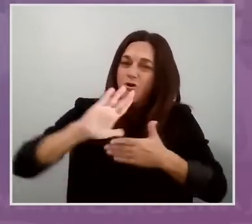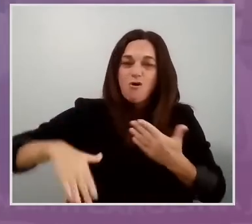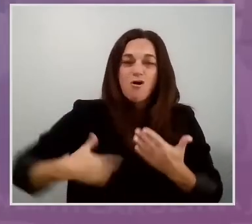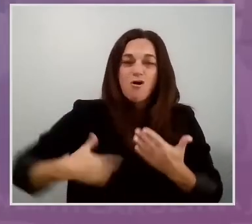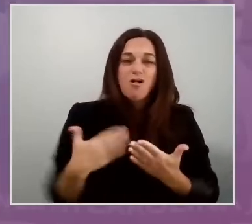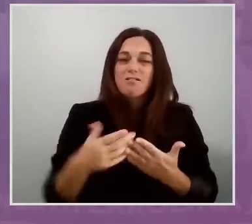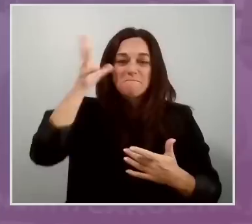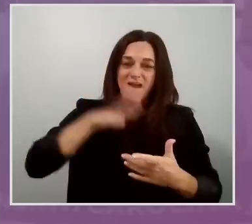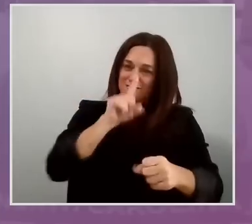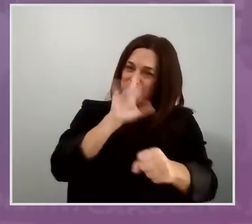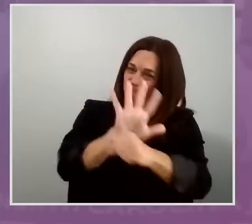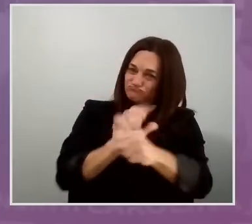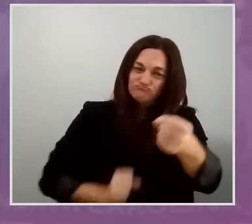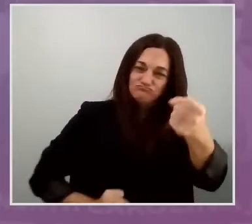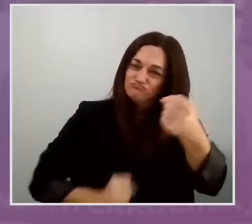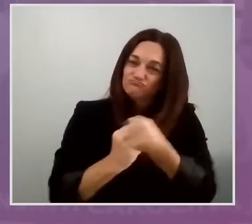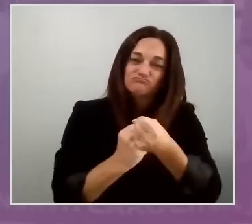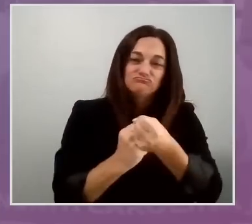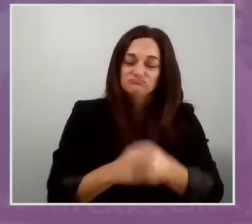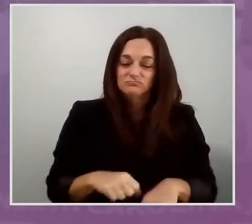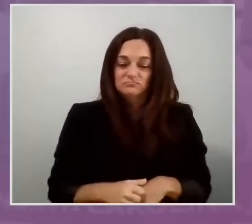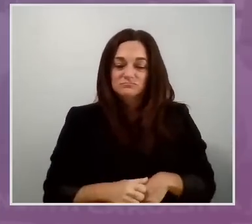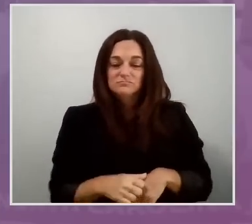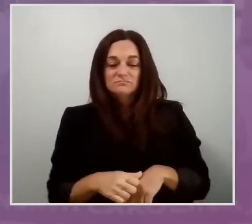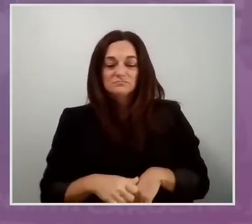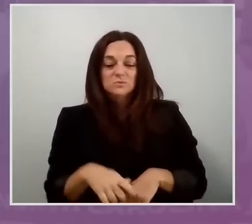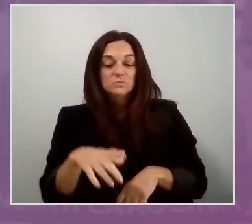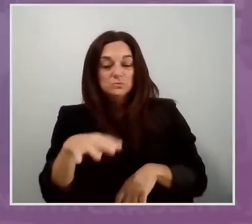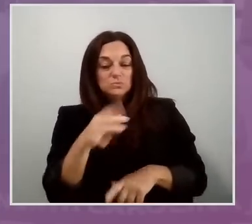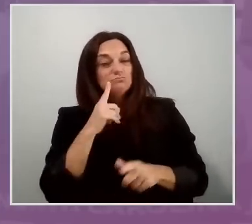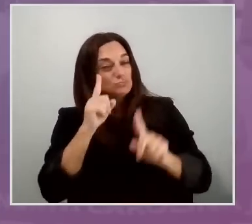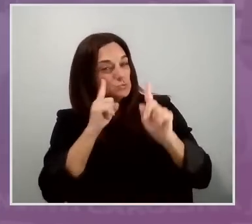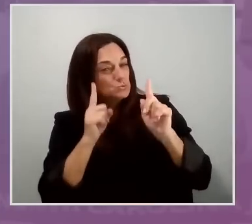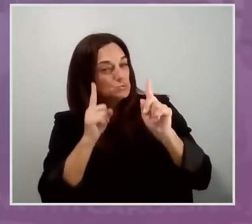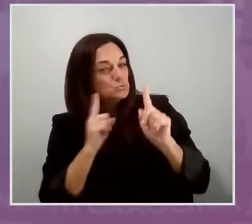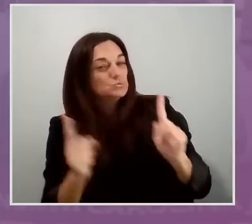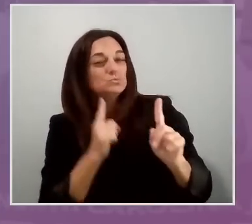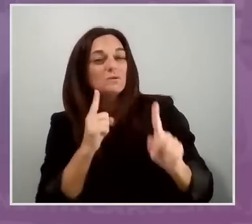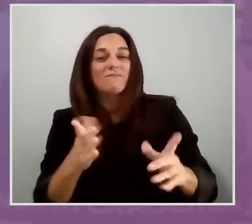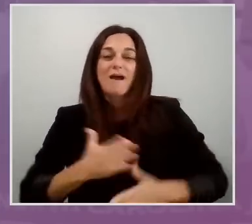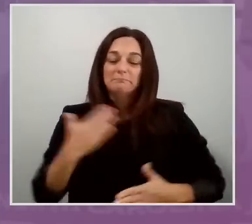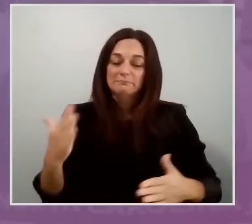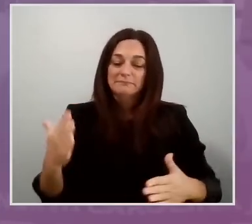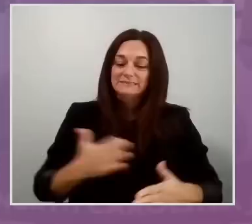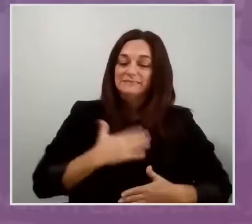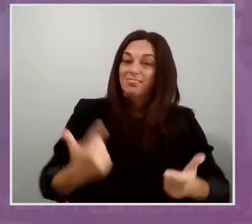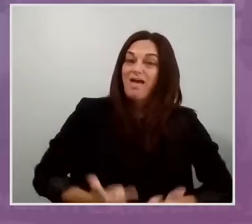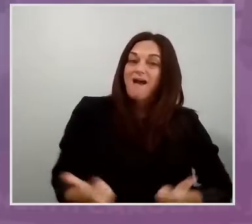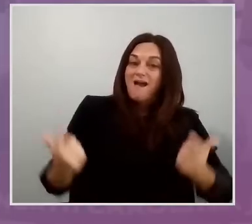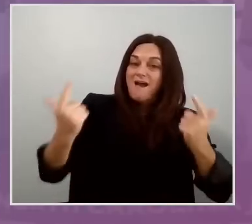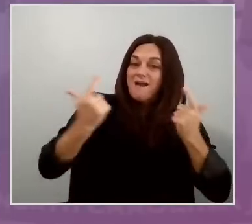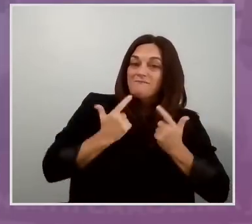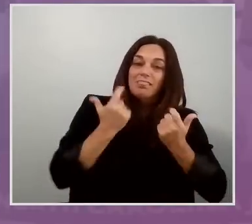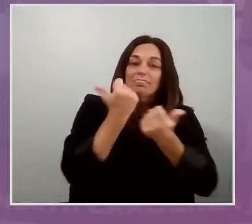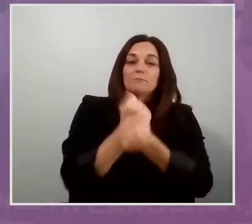THAT ALL MEN BE GUARANTEED